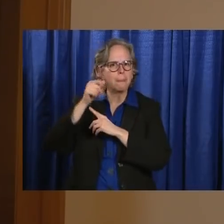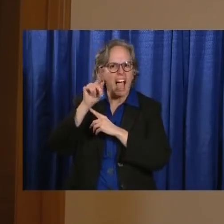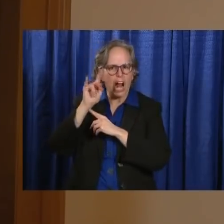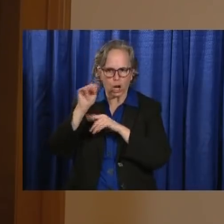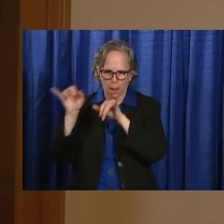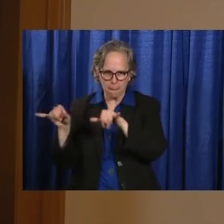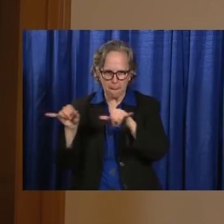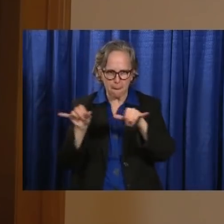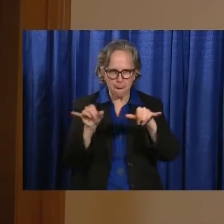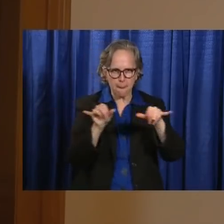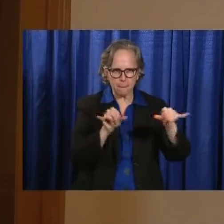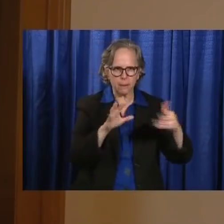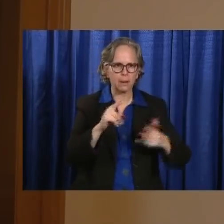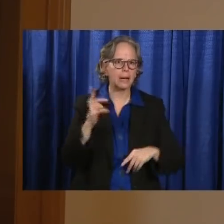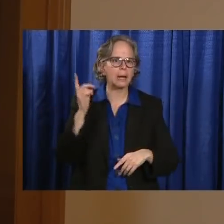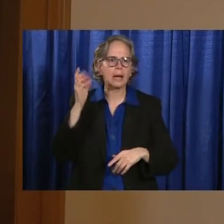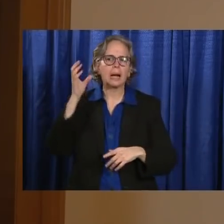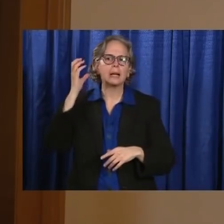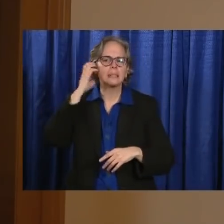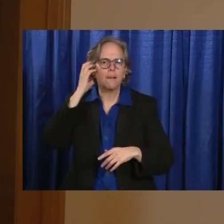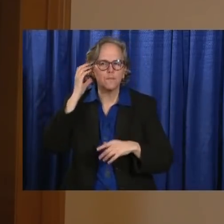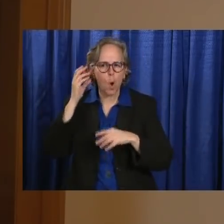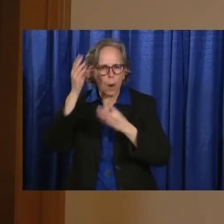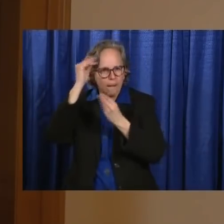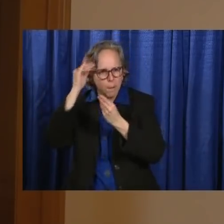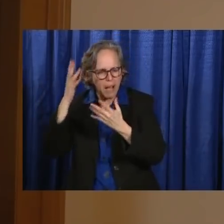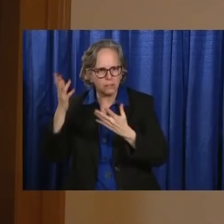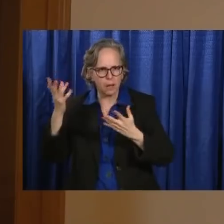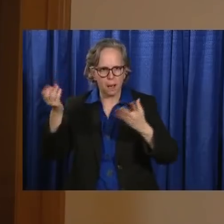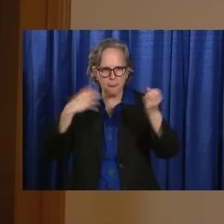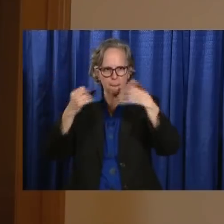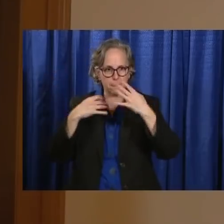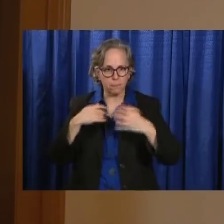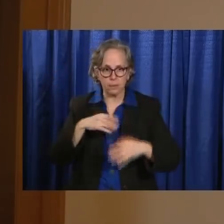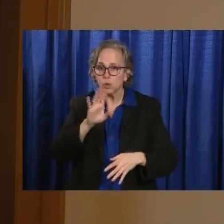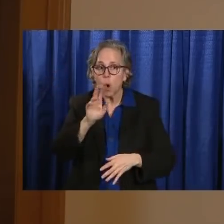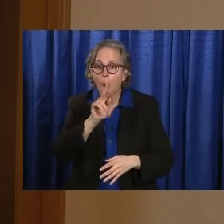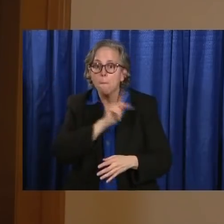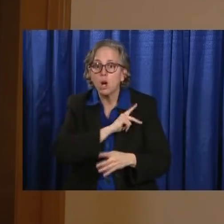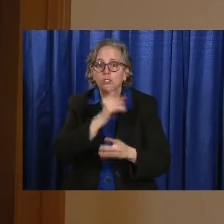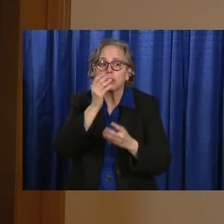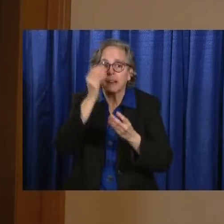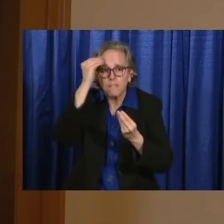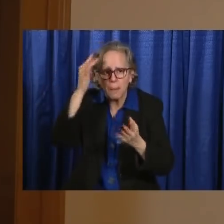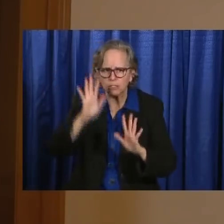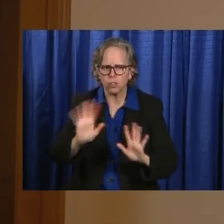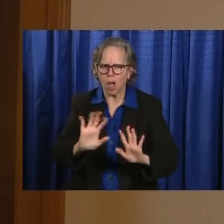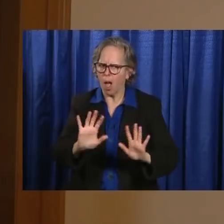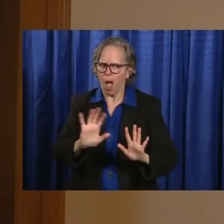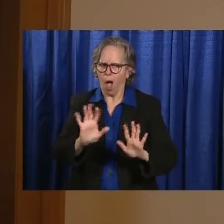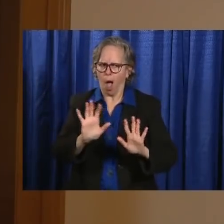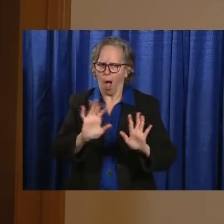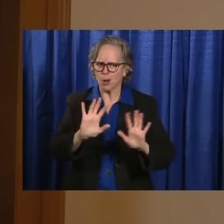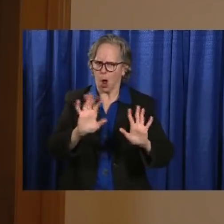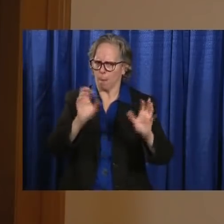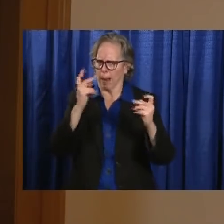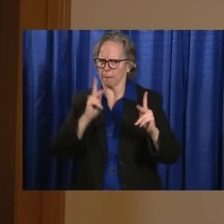CHANGES. WE HAVE DATA FROM TRAFFIC. WE CAN LOOK AT THE TRAFFIC PATTERNS IN OHIO AS WELL AS